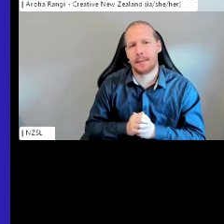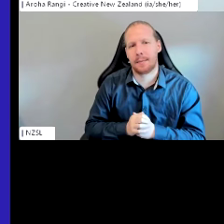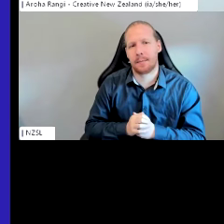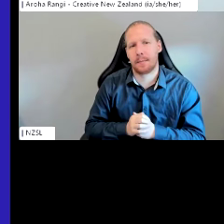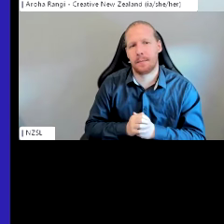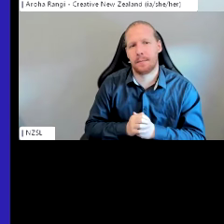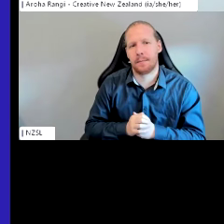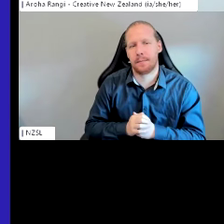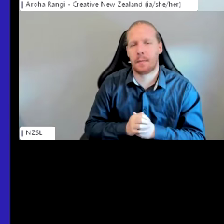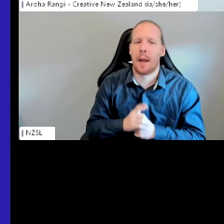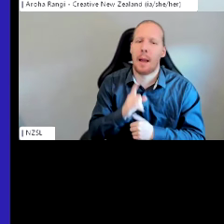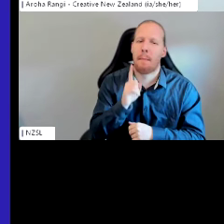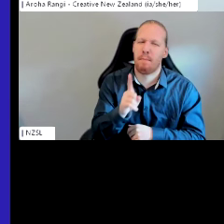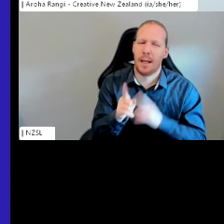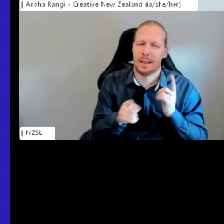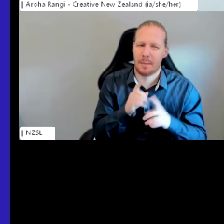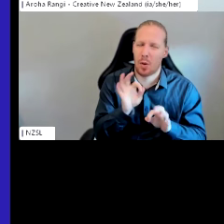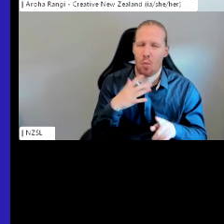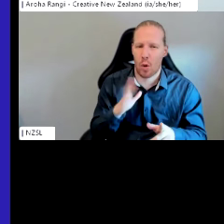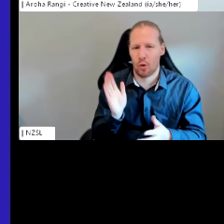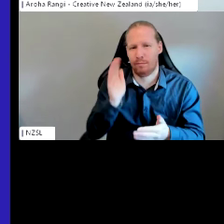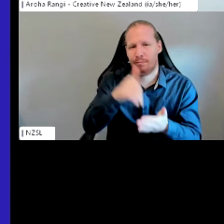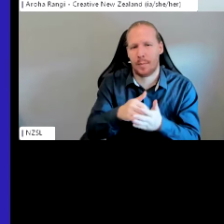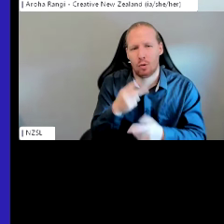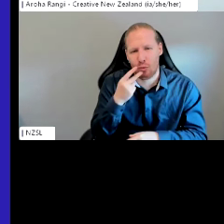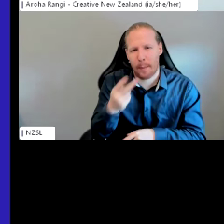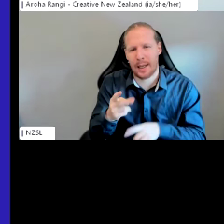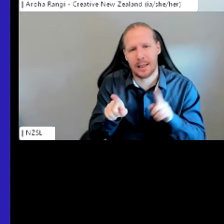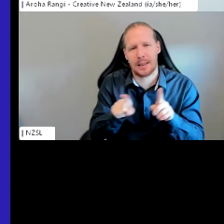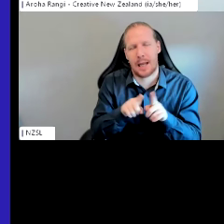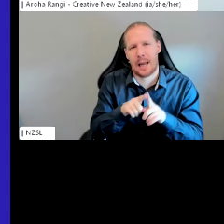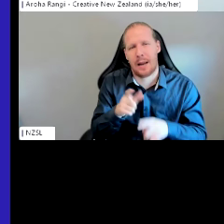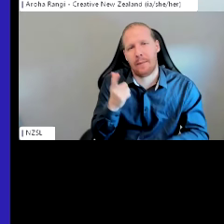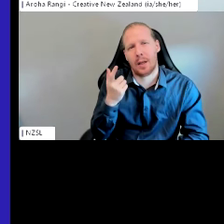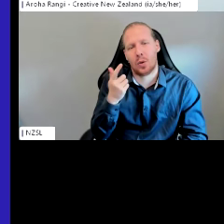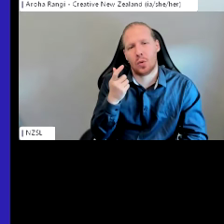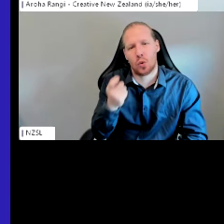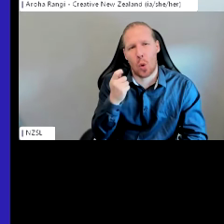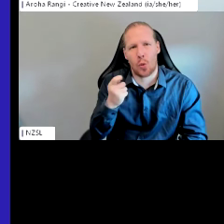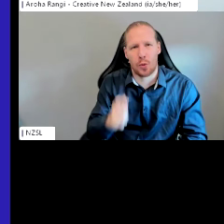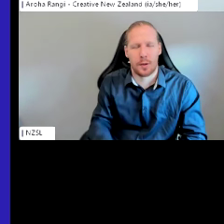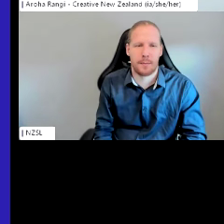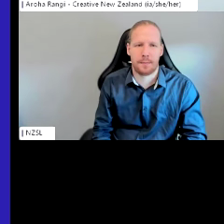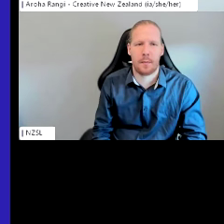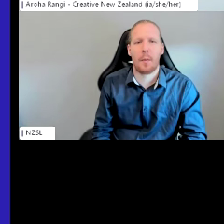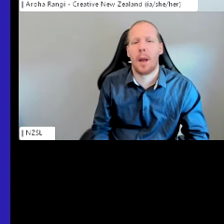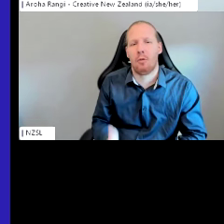similar very soon. Um and I don't think there's any of us on the call who only like one art form